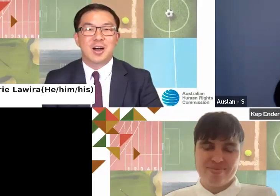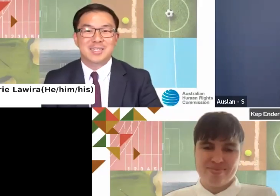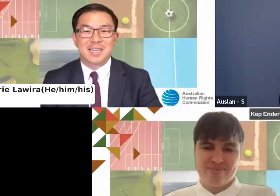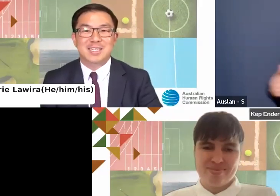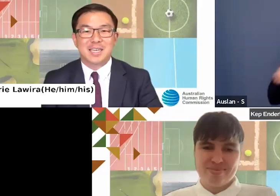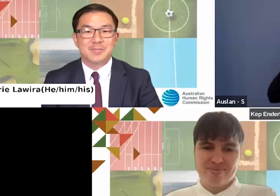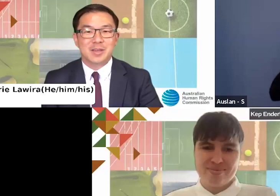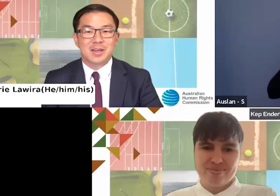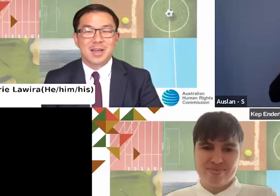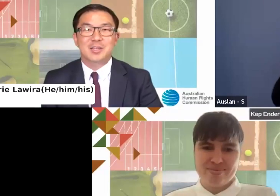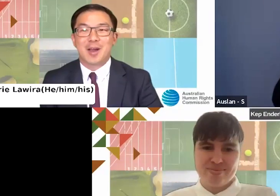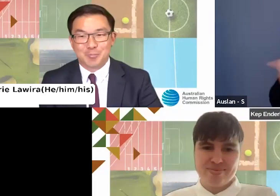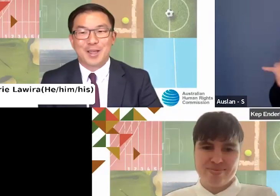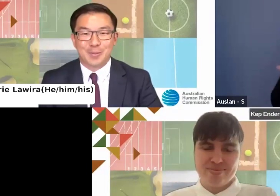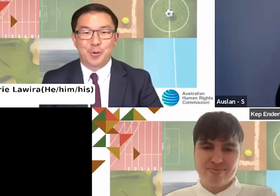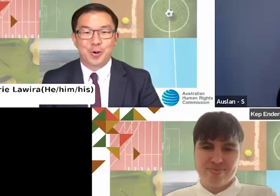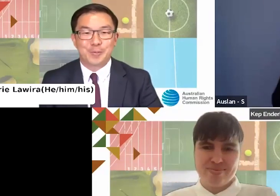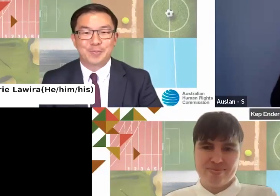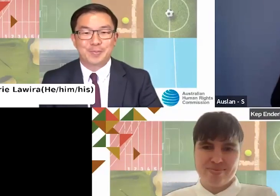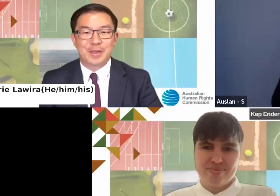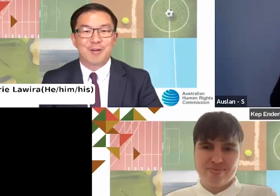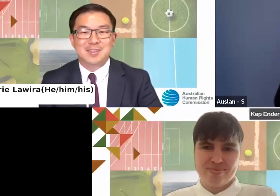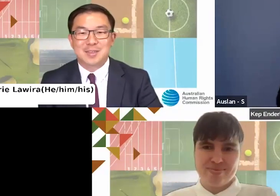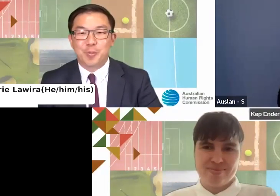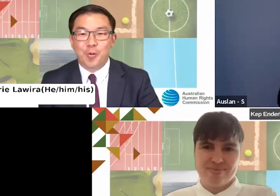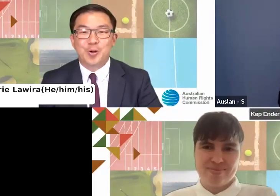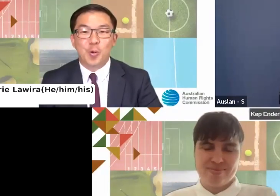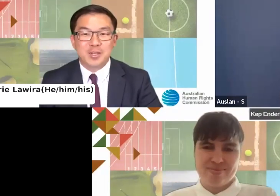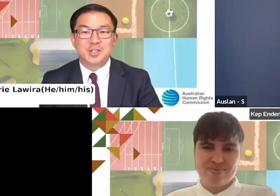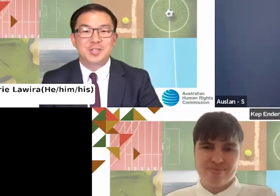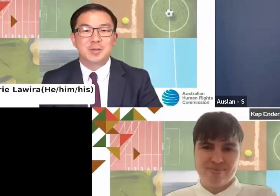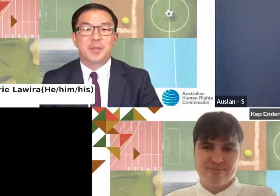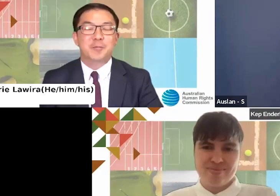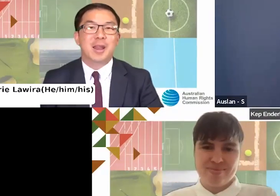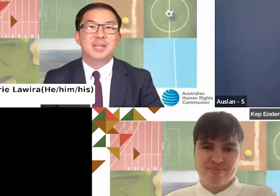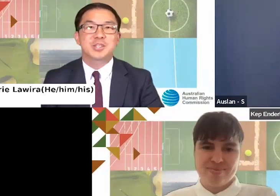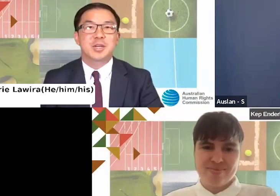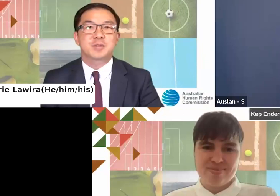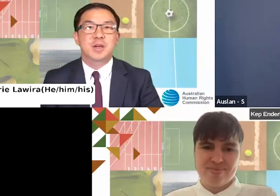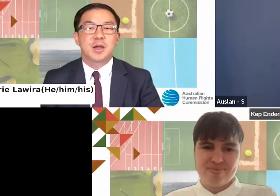Identity, is a groundbreaking book that raises important questions about the relationships